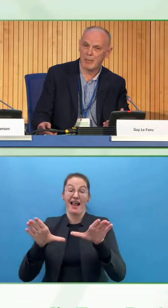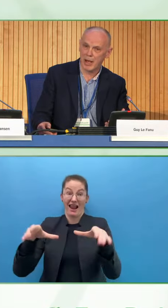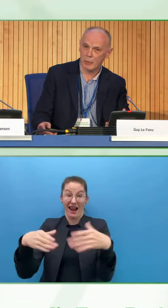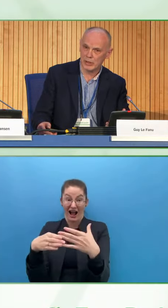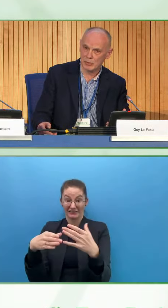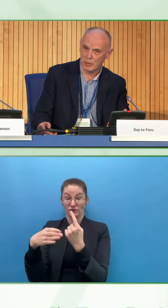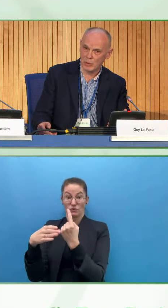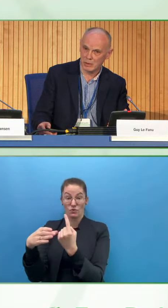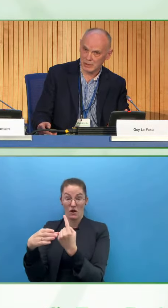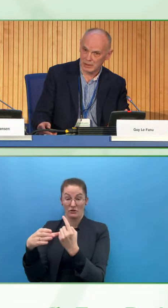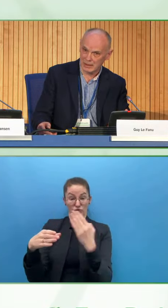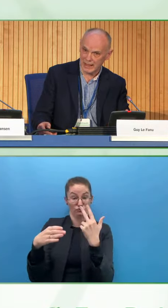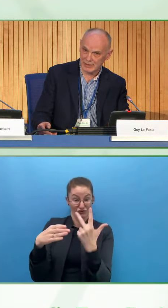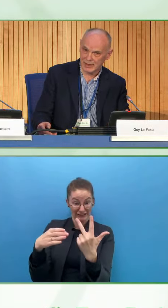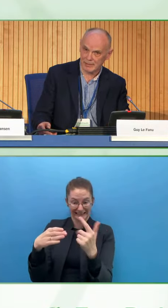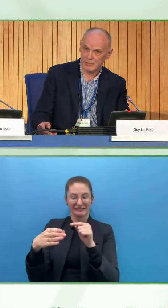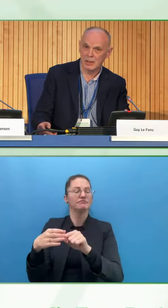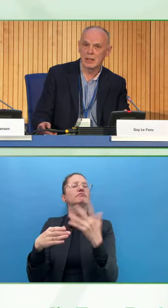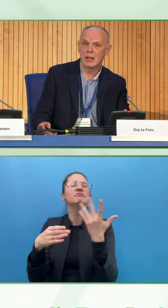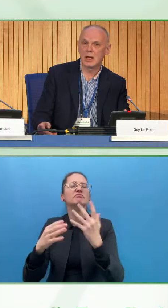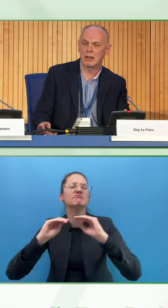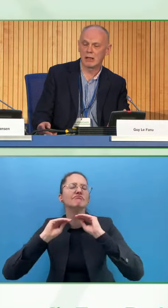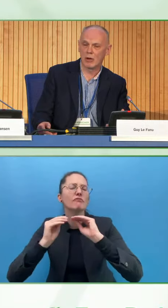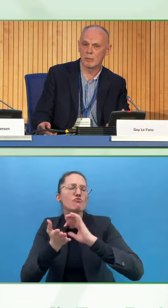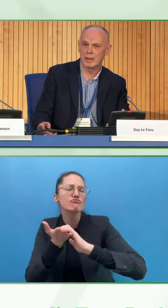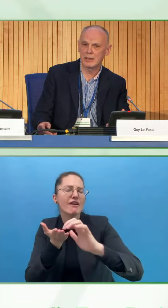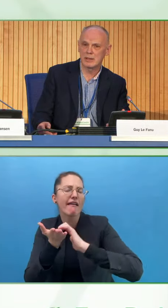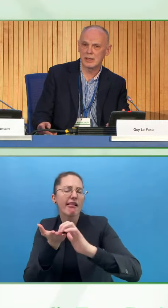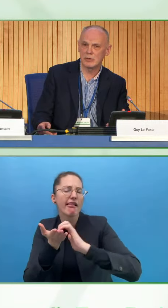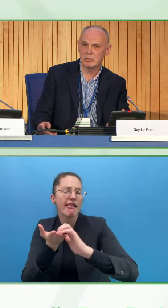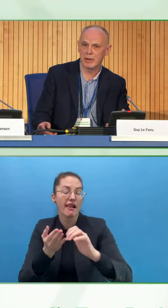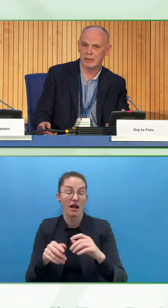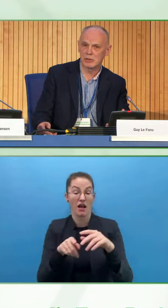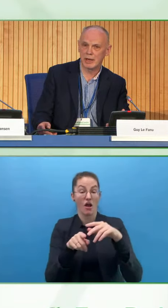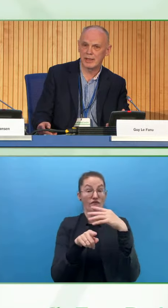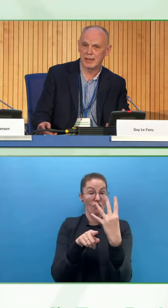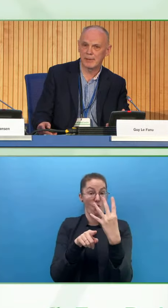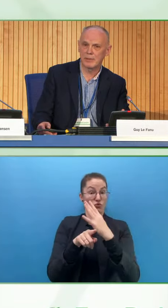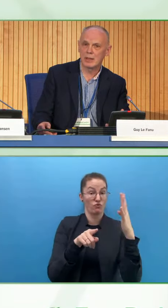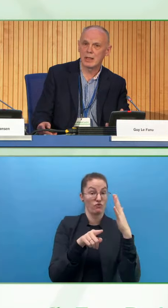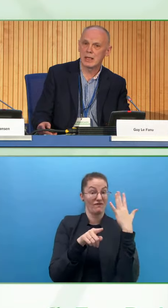about which more later. Along with continued braille training.